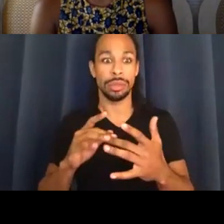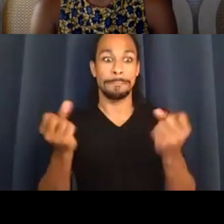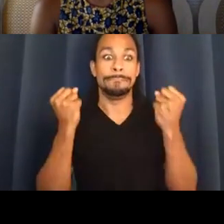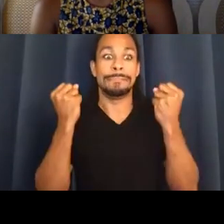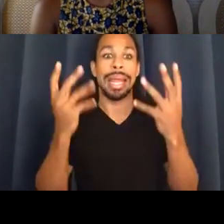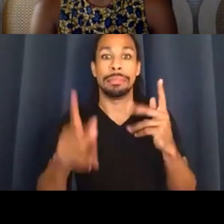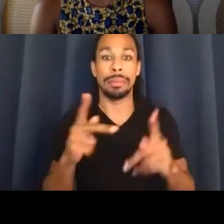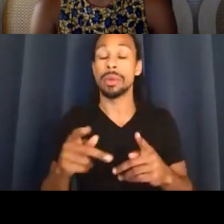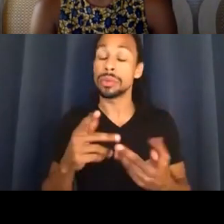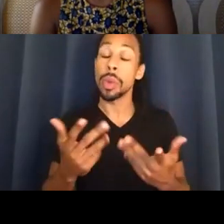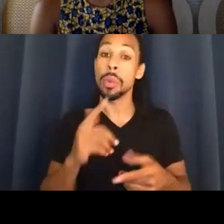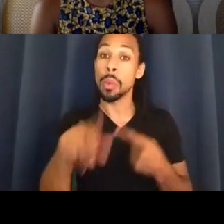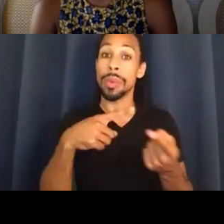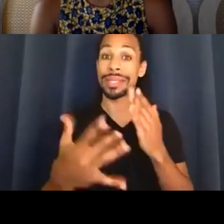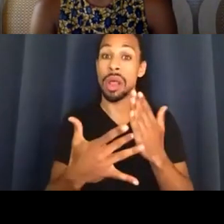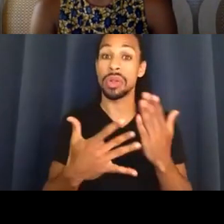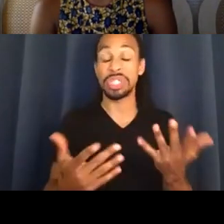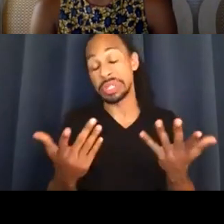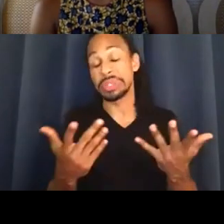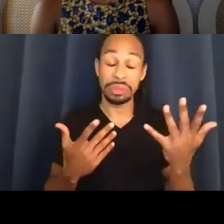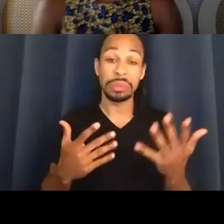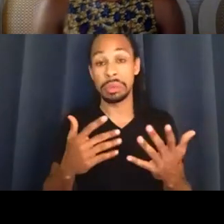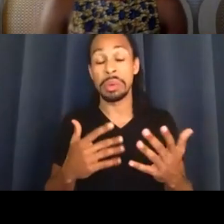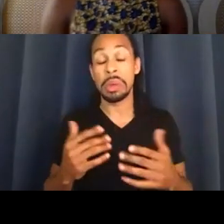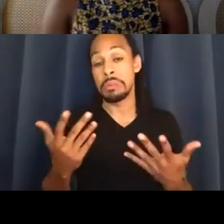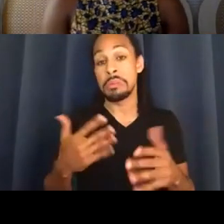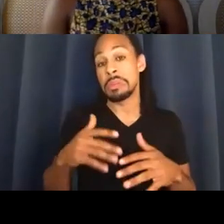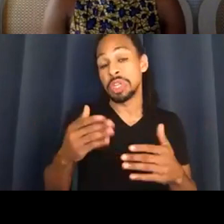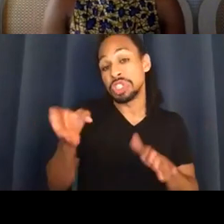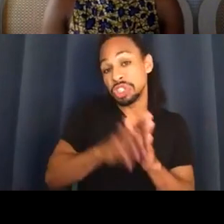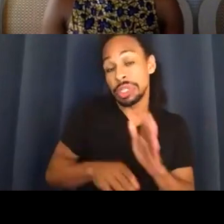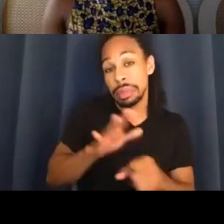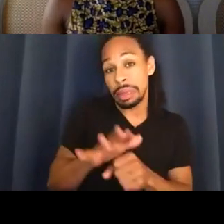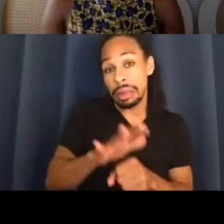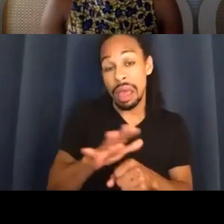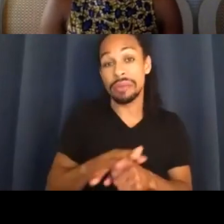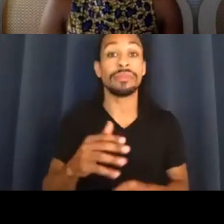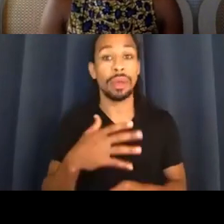cheap and plentiful and high fidelity, it should be used to create better access.